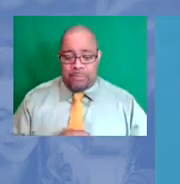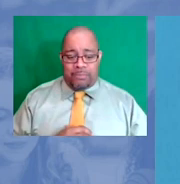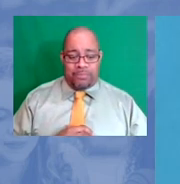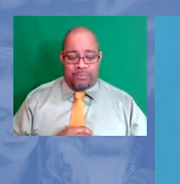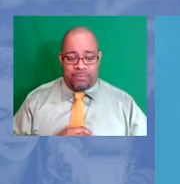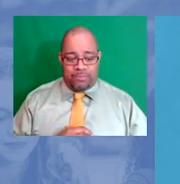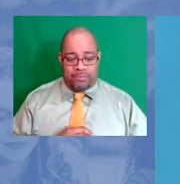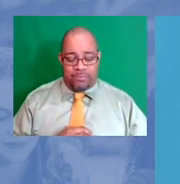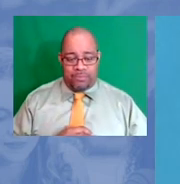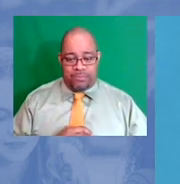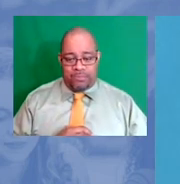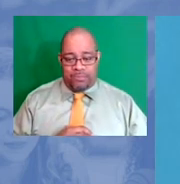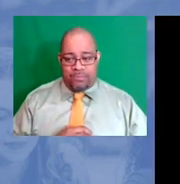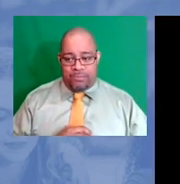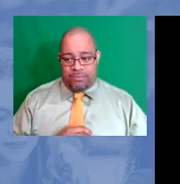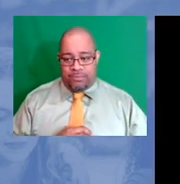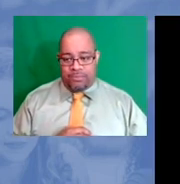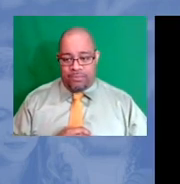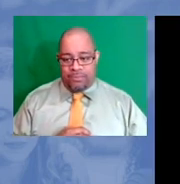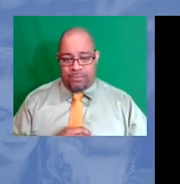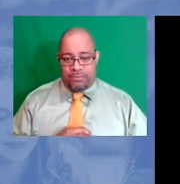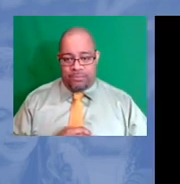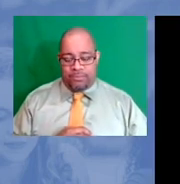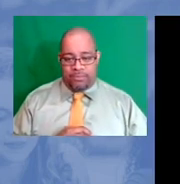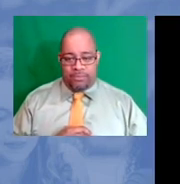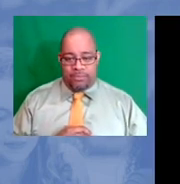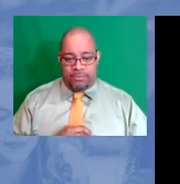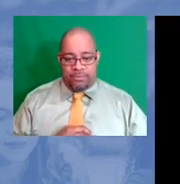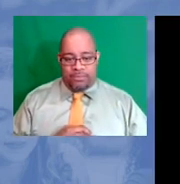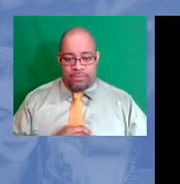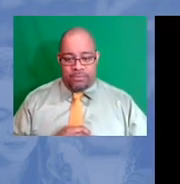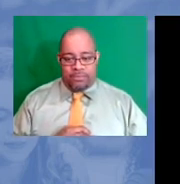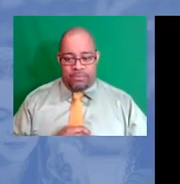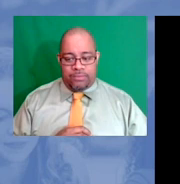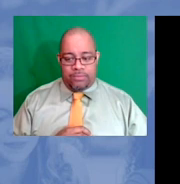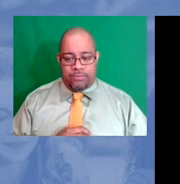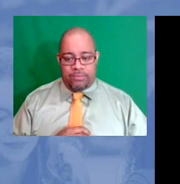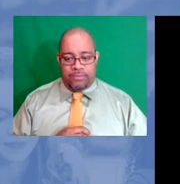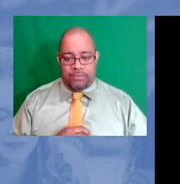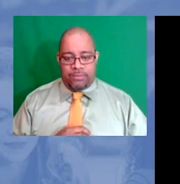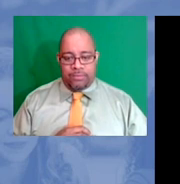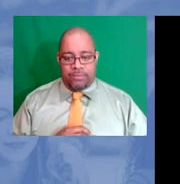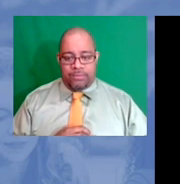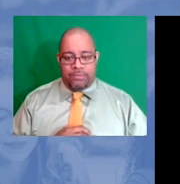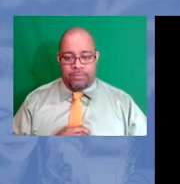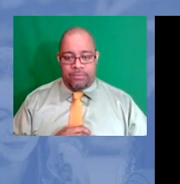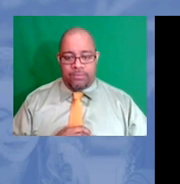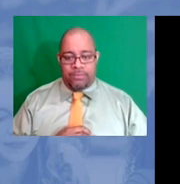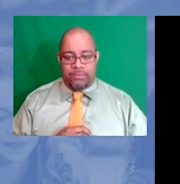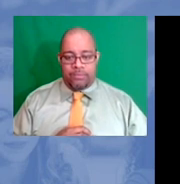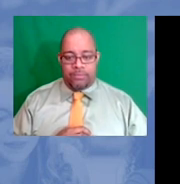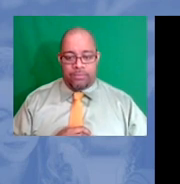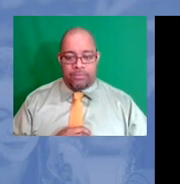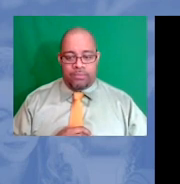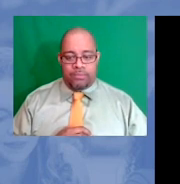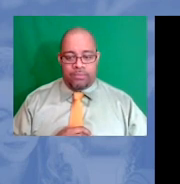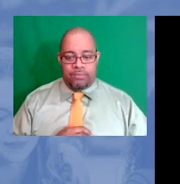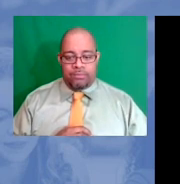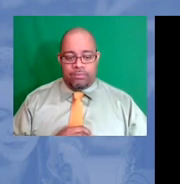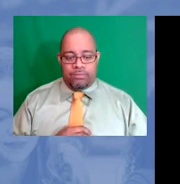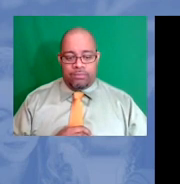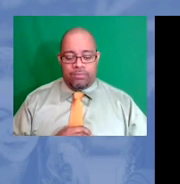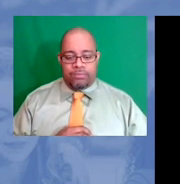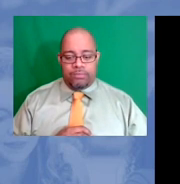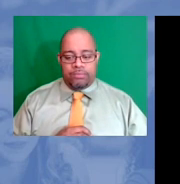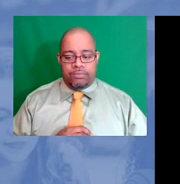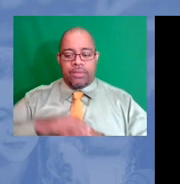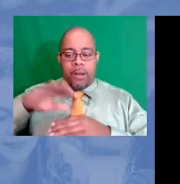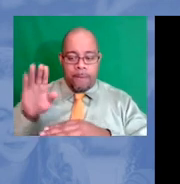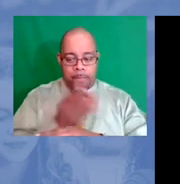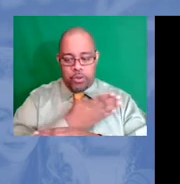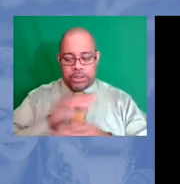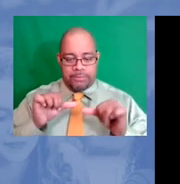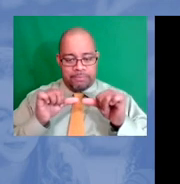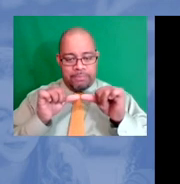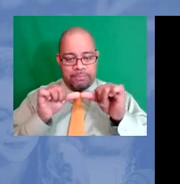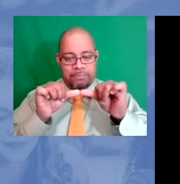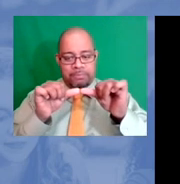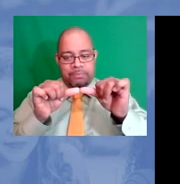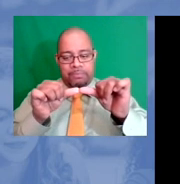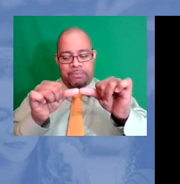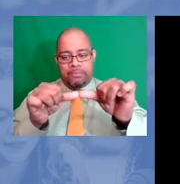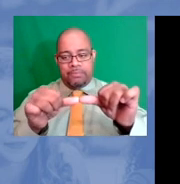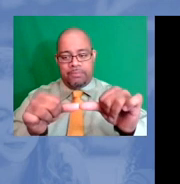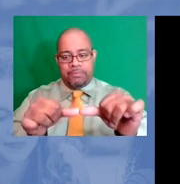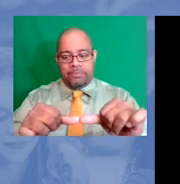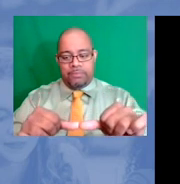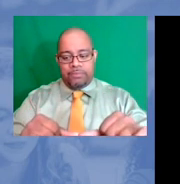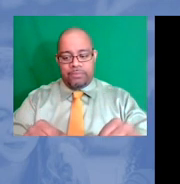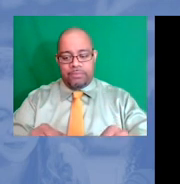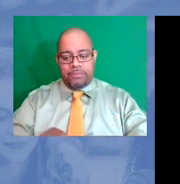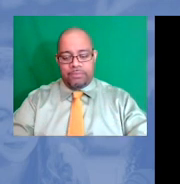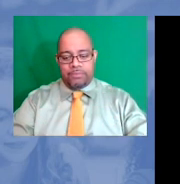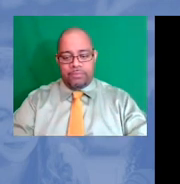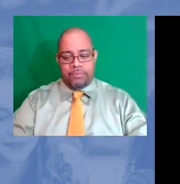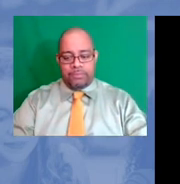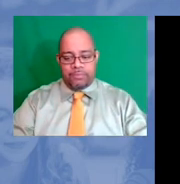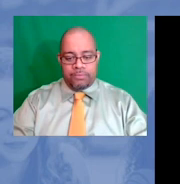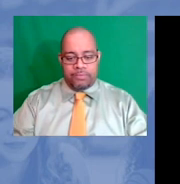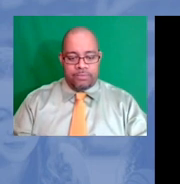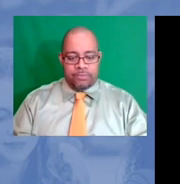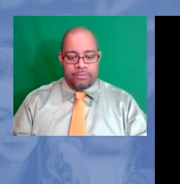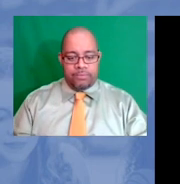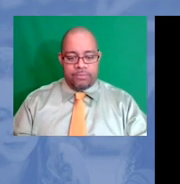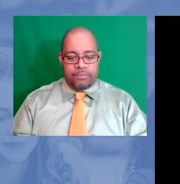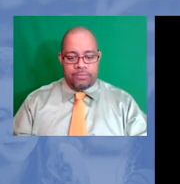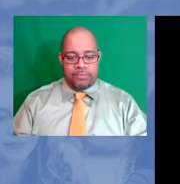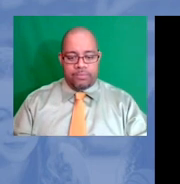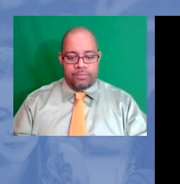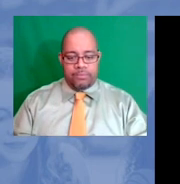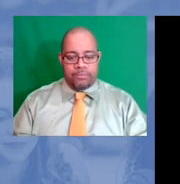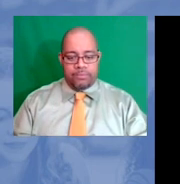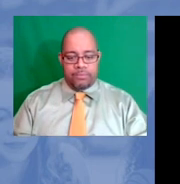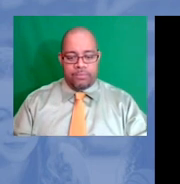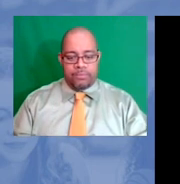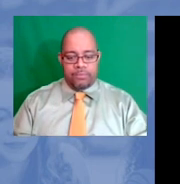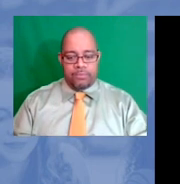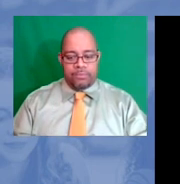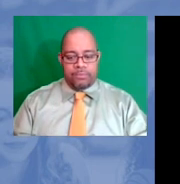HELLO. MY NAME IS KATIE SCHOOL PSYCHOLOGIST.